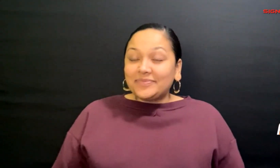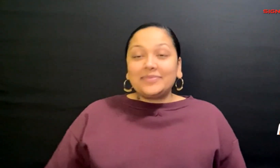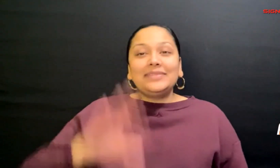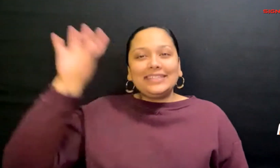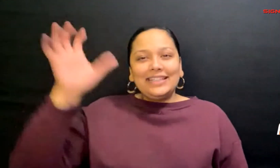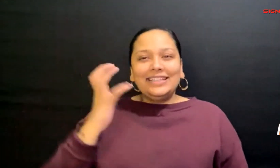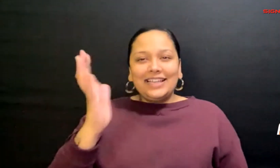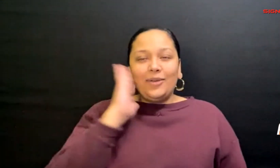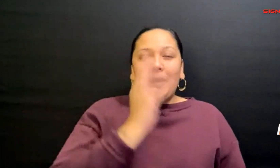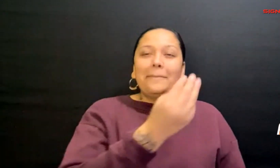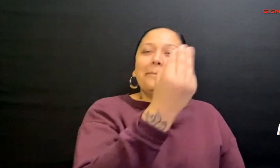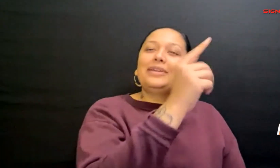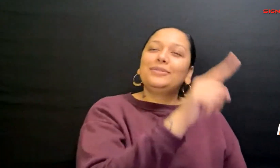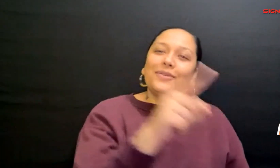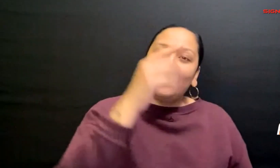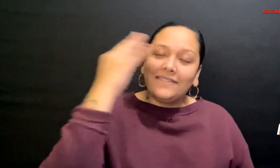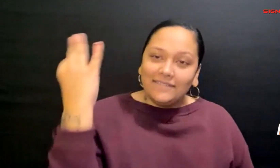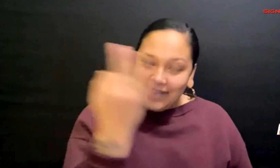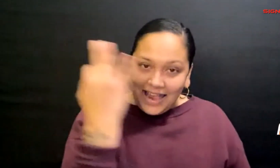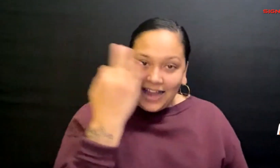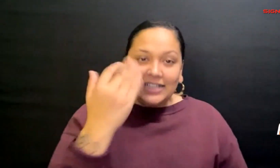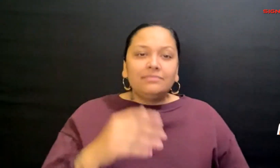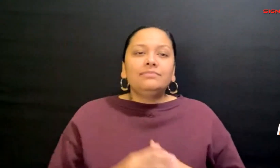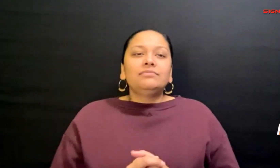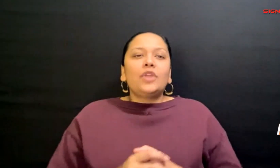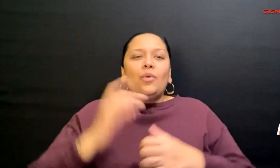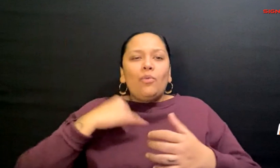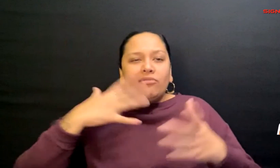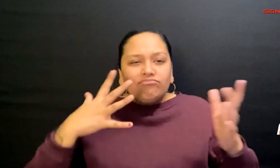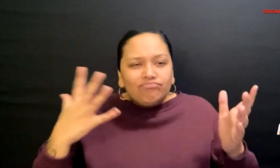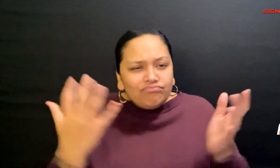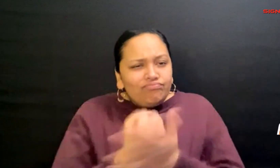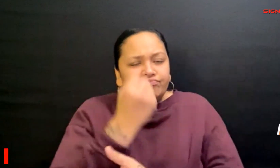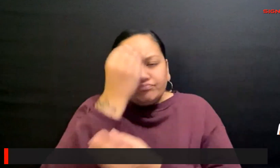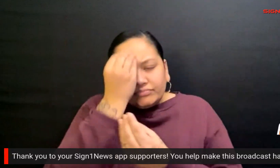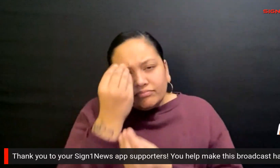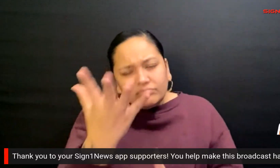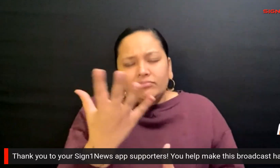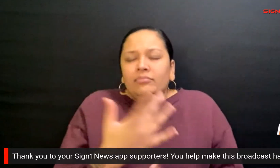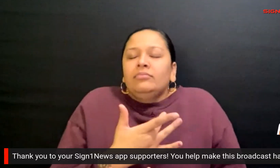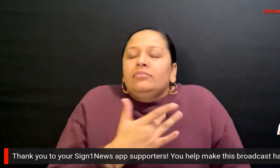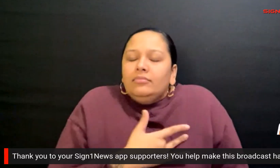Sign1News rebroadcasting updates Monday through Friday a big thank you to our Sign1News at